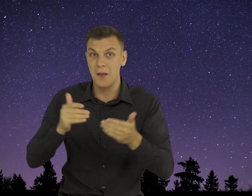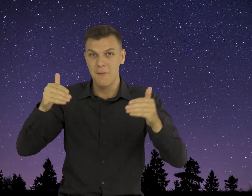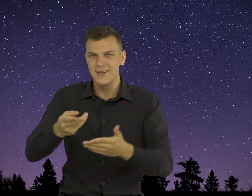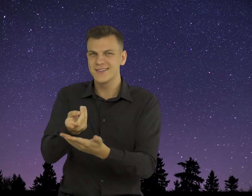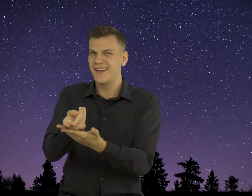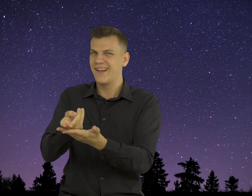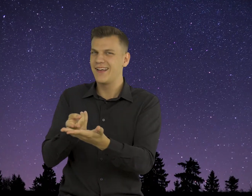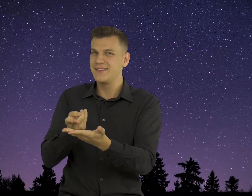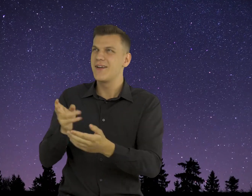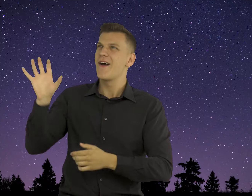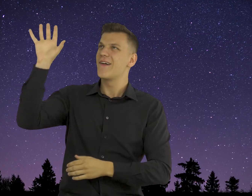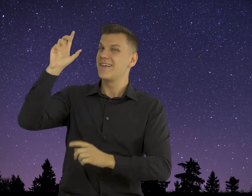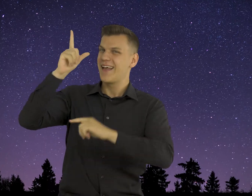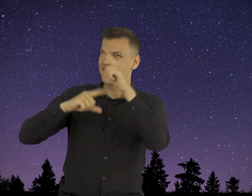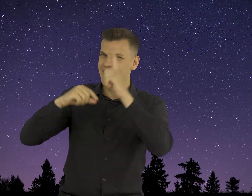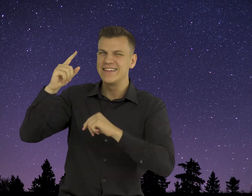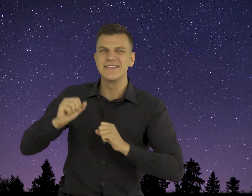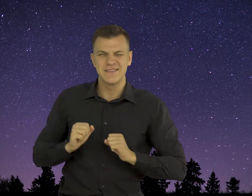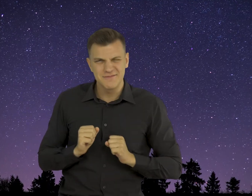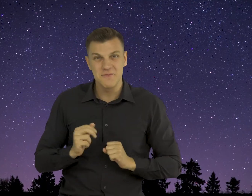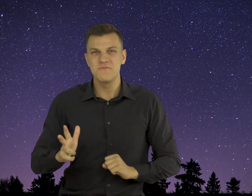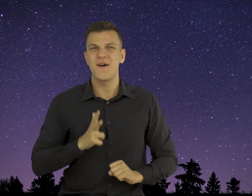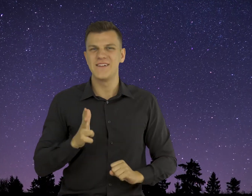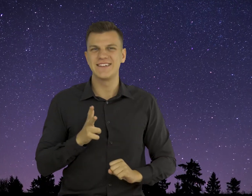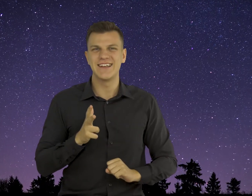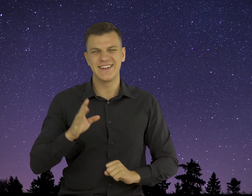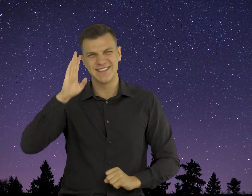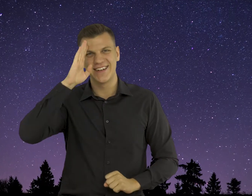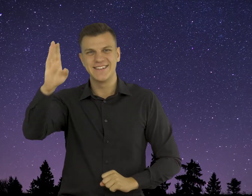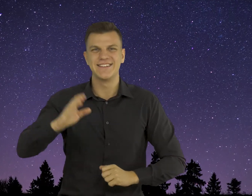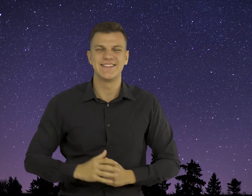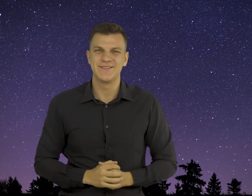perfect conditions for observing the stars. Good luck. Bye!